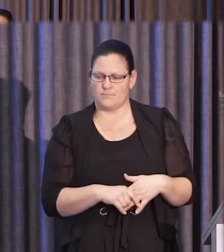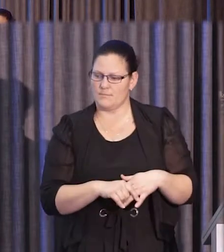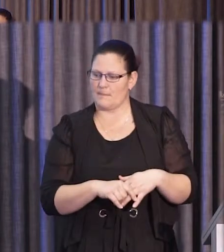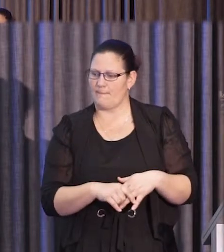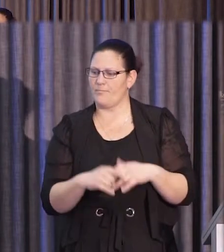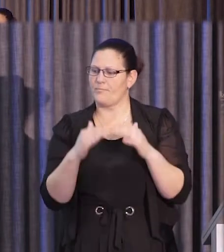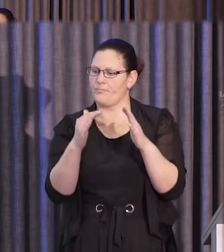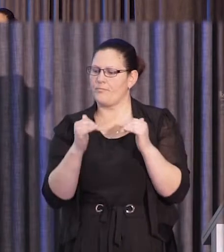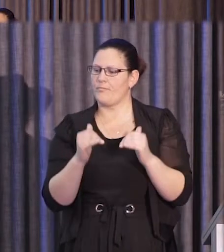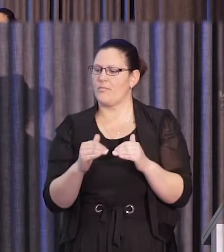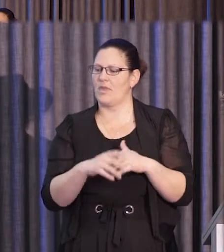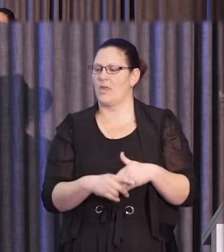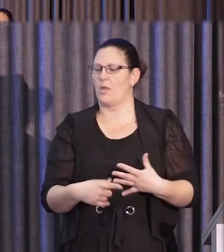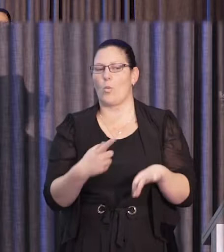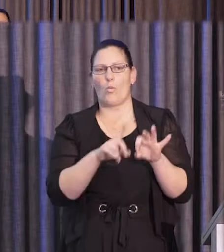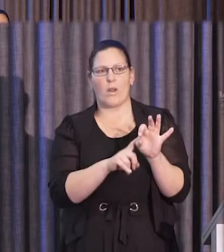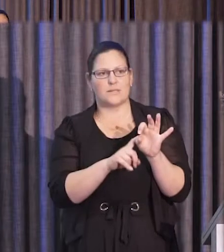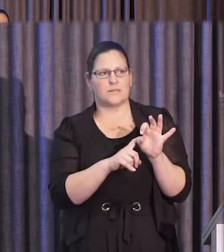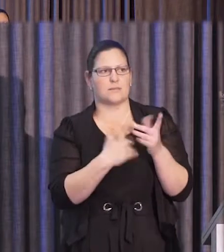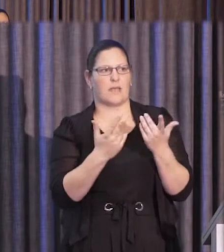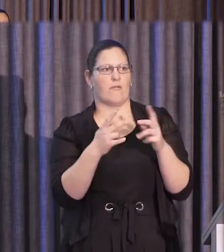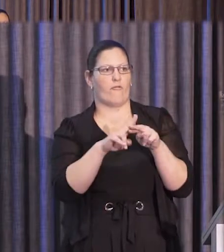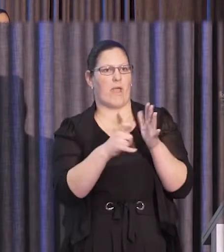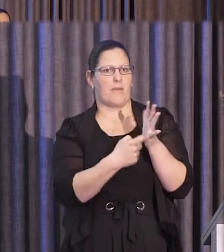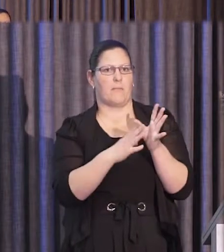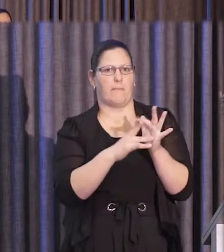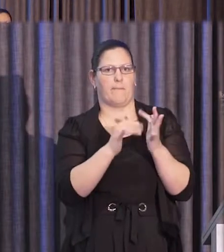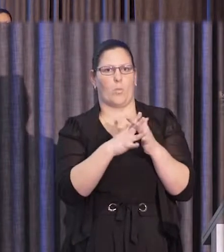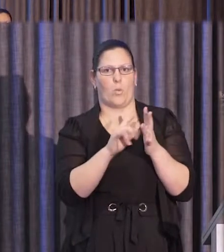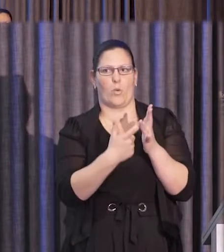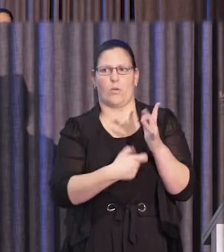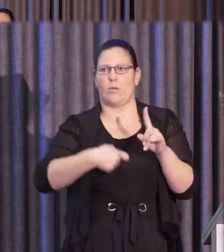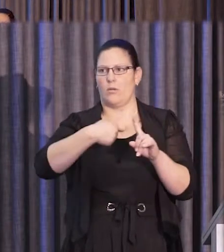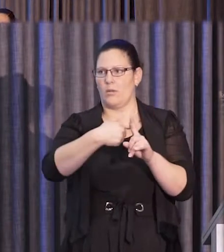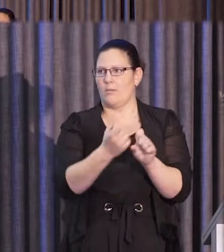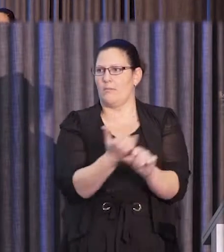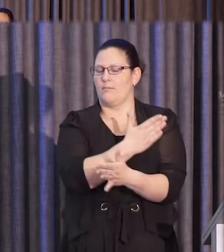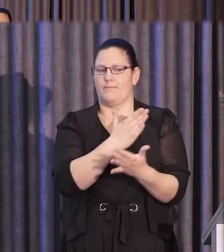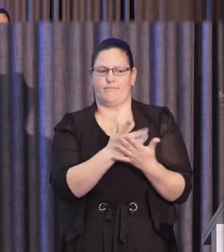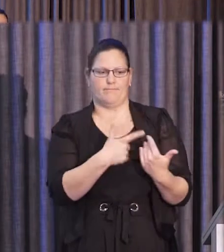which we are working on with the commonwealth government, and some of you will know that along side